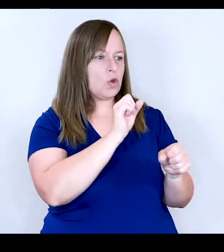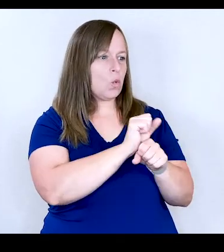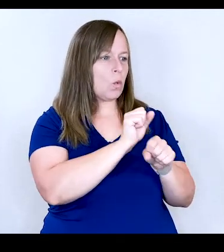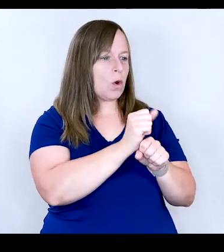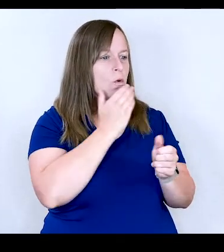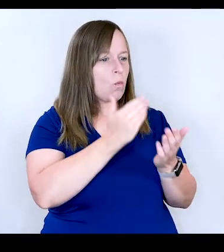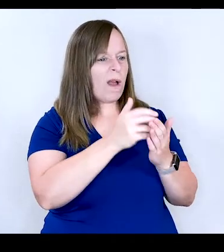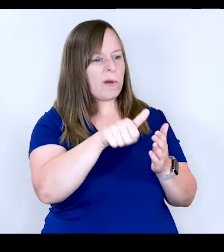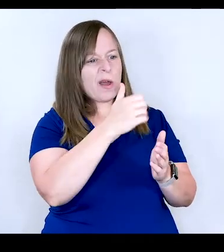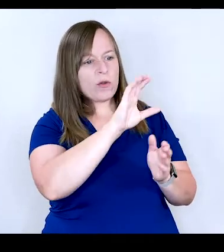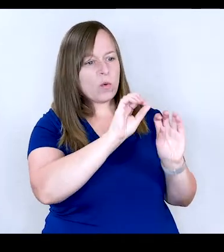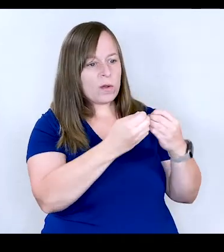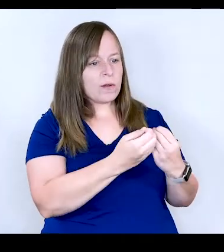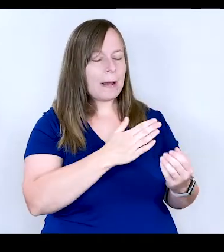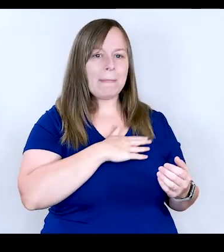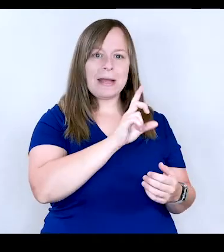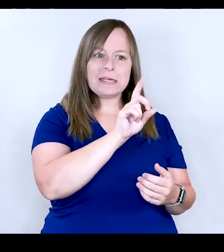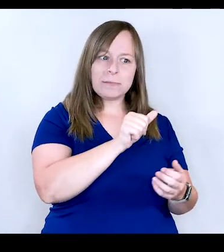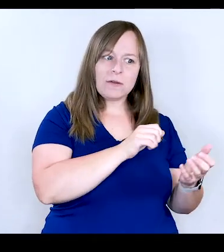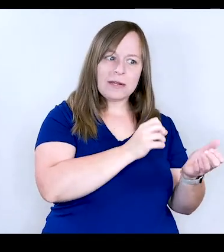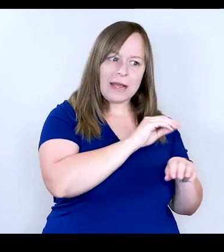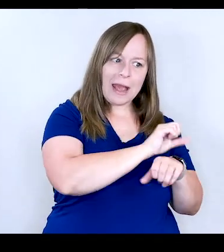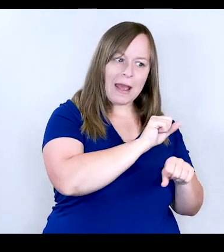organizations. You work well with my disability. You work well with the Brain